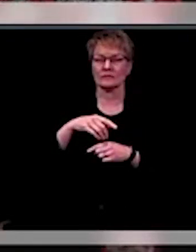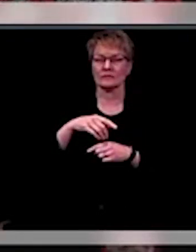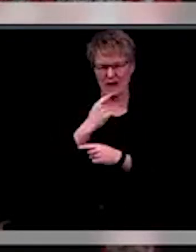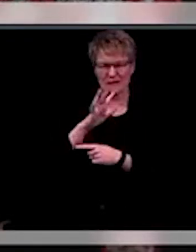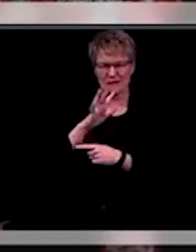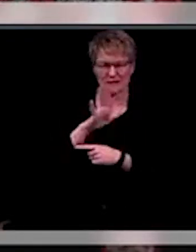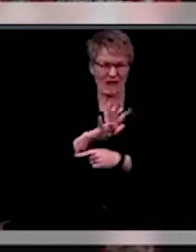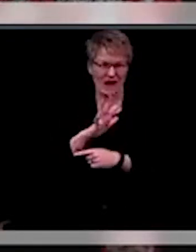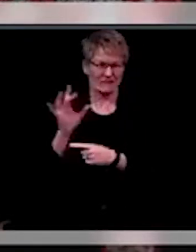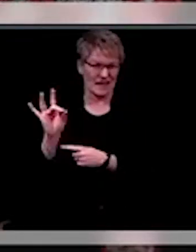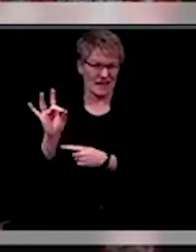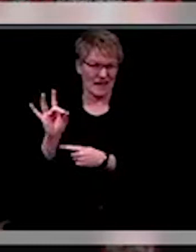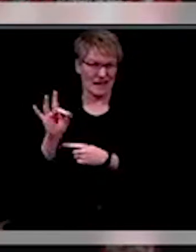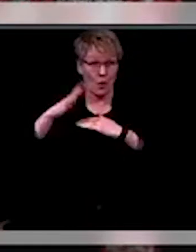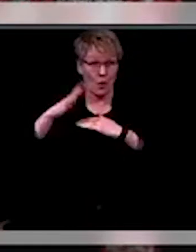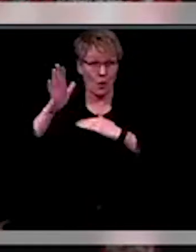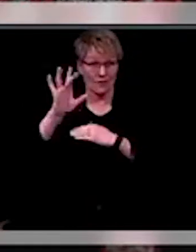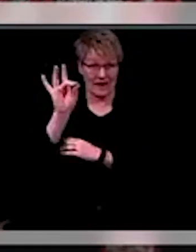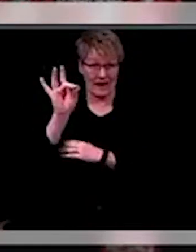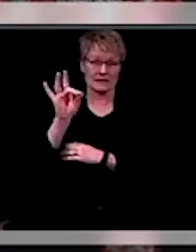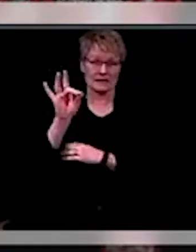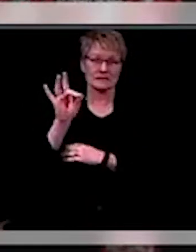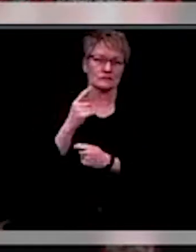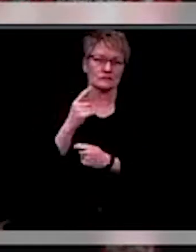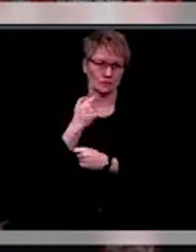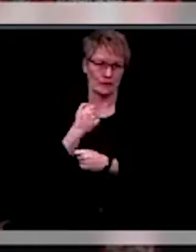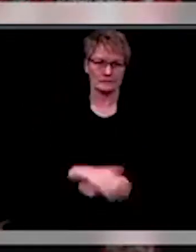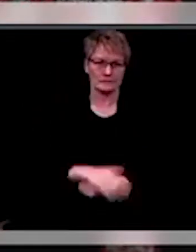under five would put us in the orange tier. So that's a positive